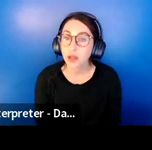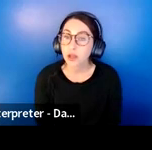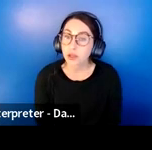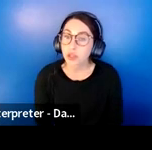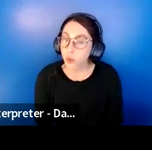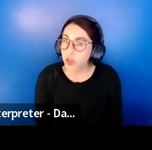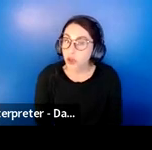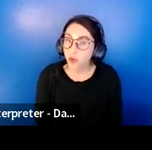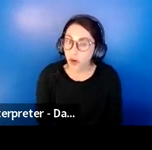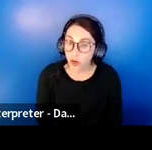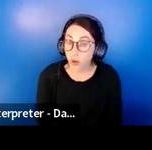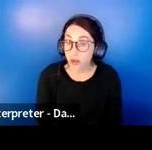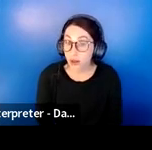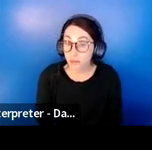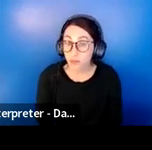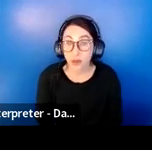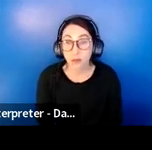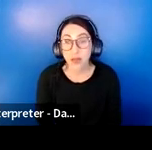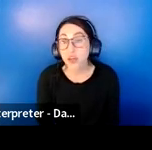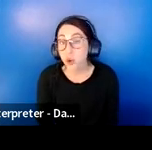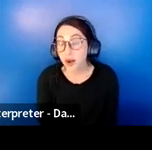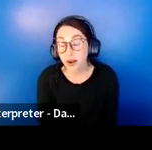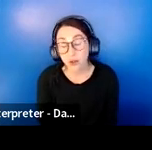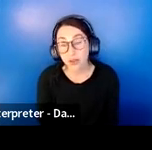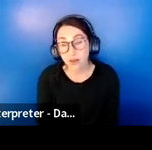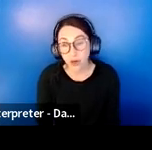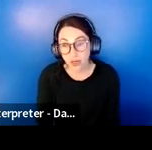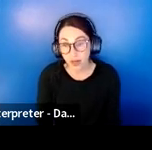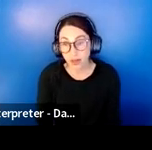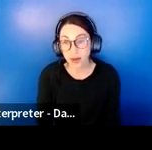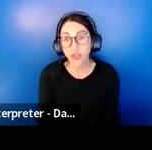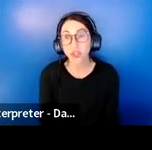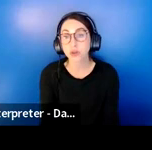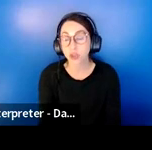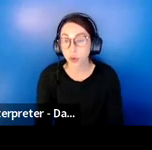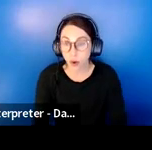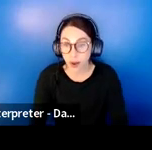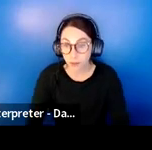ASL Interpreter - Danielle: So what to look for in a curriculum? Make sure it includes diversity, that is so so important.